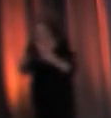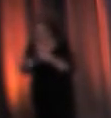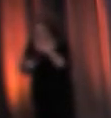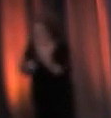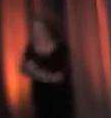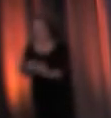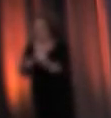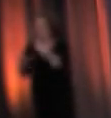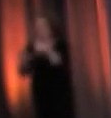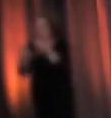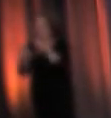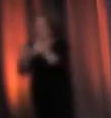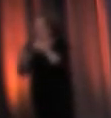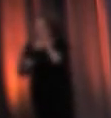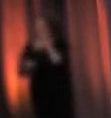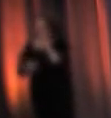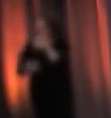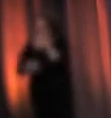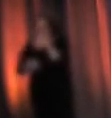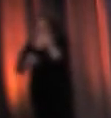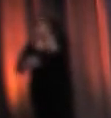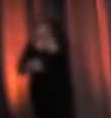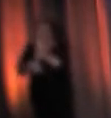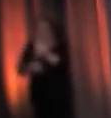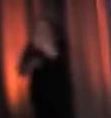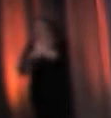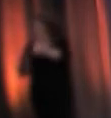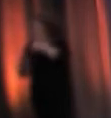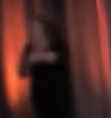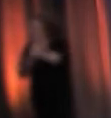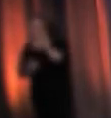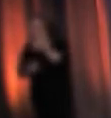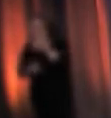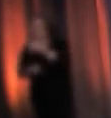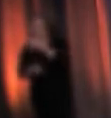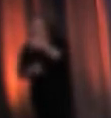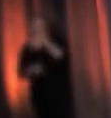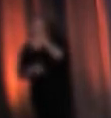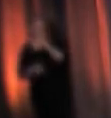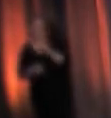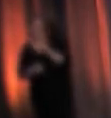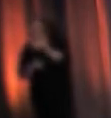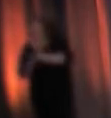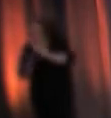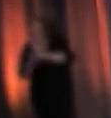deaf and disabled writers, artists and performers. A whole community of people shape the content of the site.